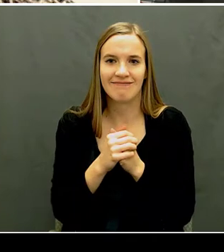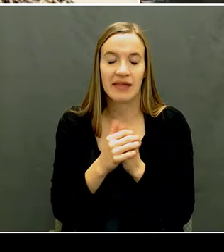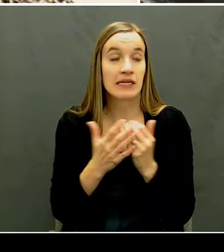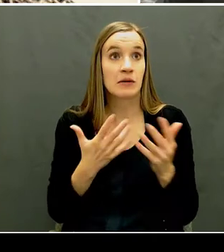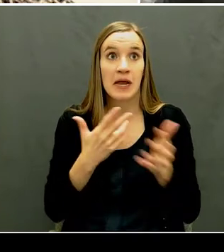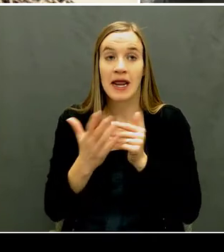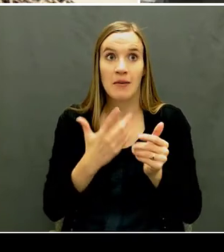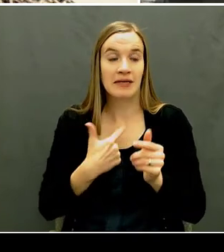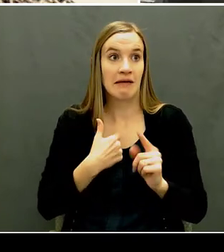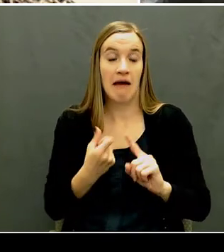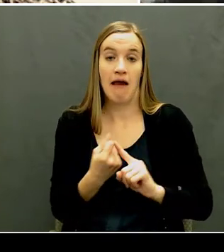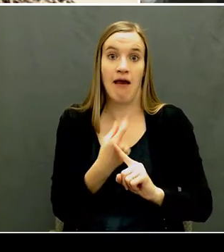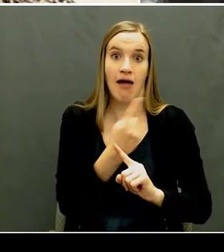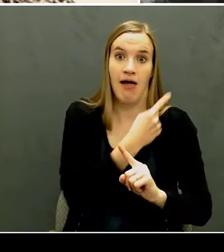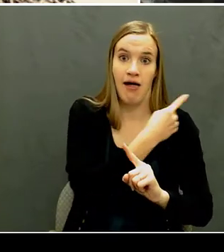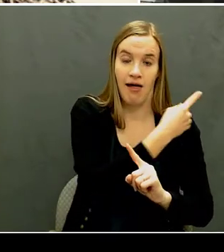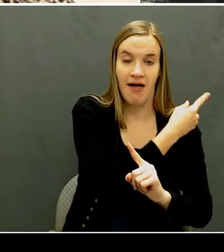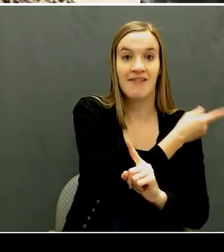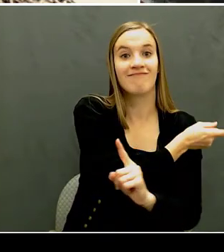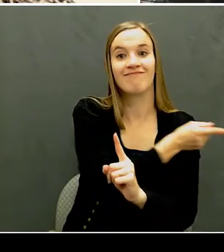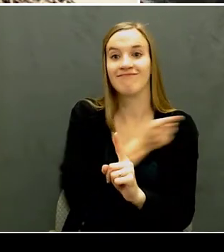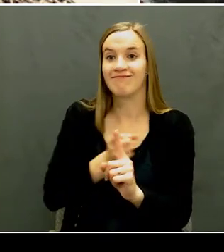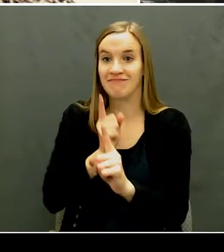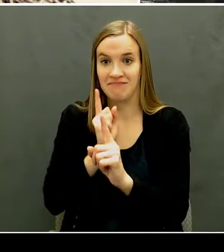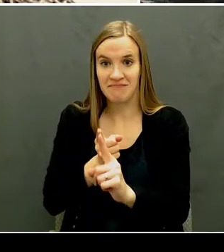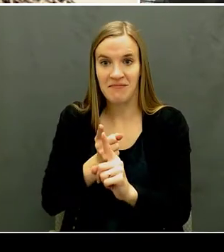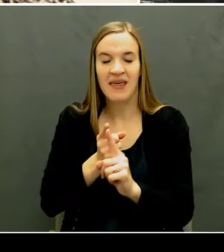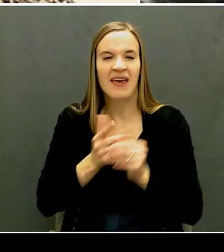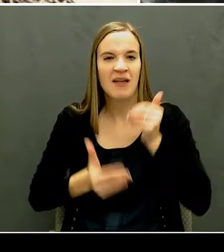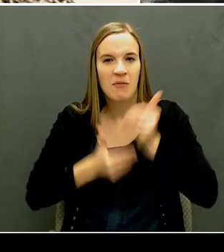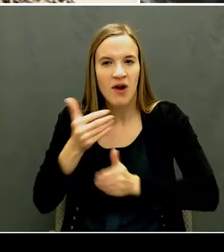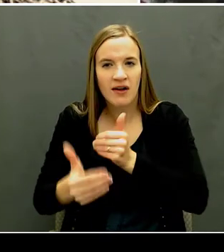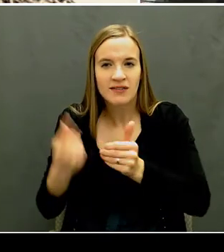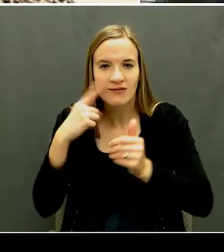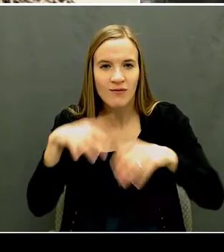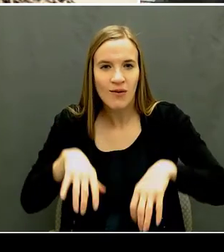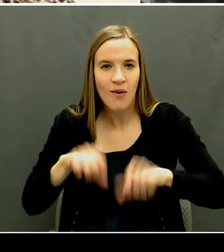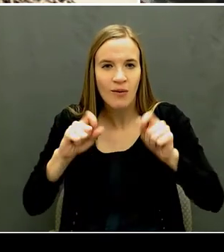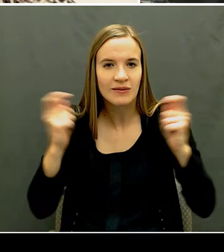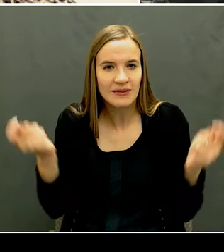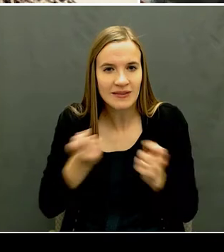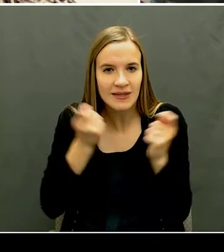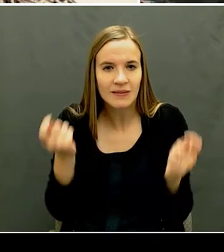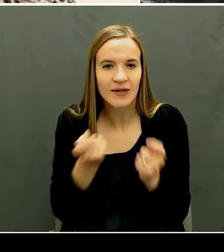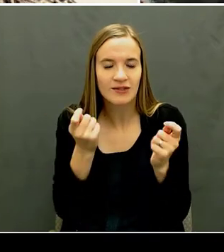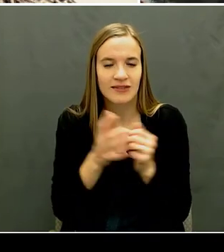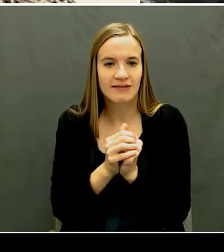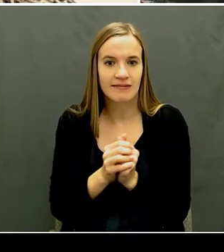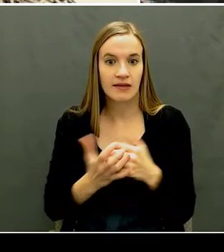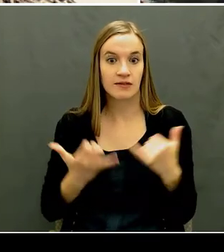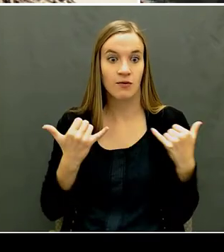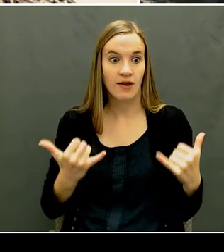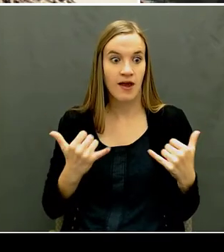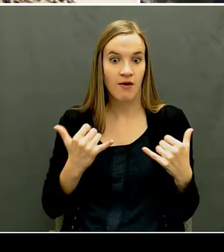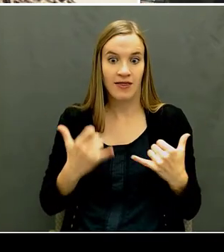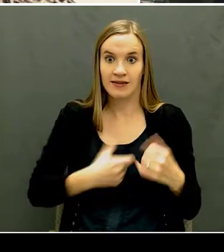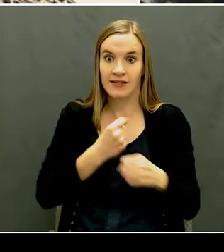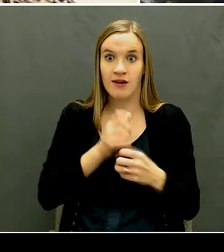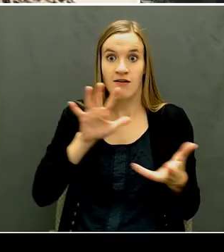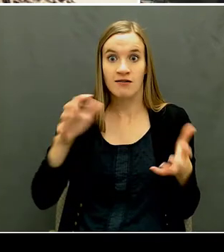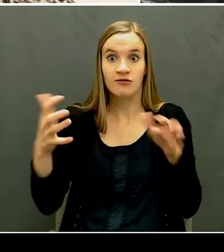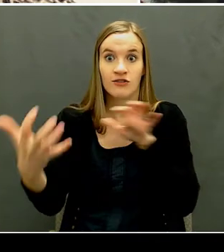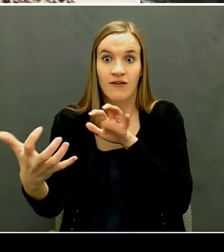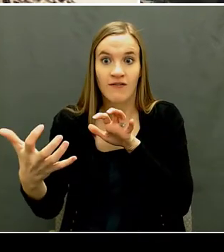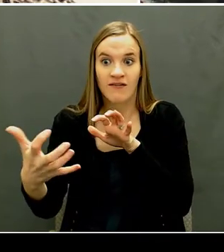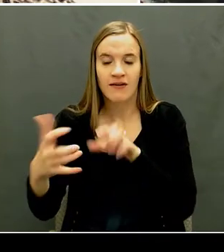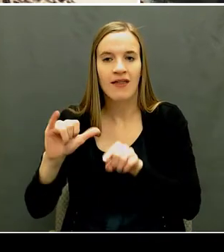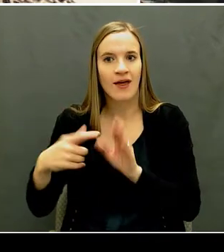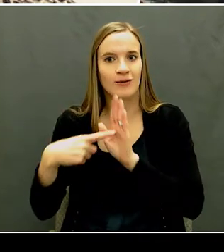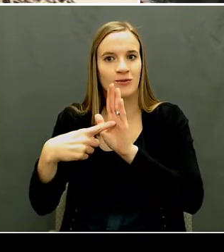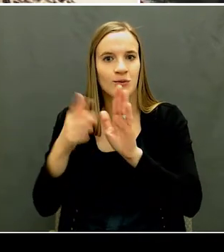this this process. You know, it says a lot about what's next. And it's not a simple narrative of